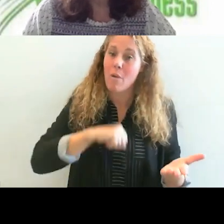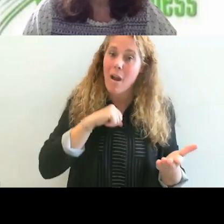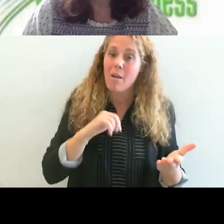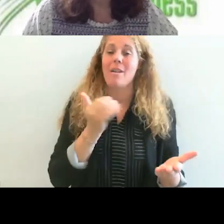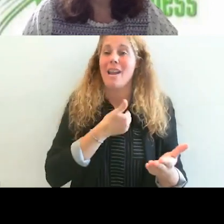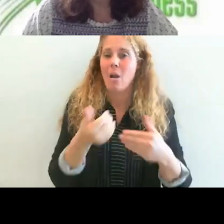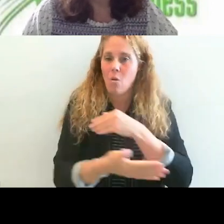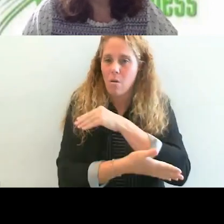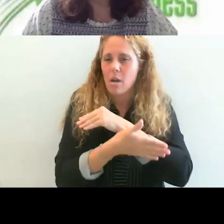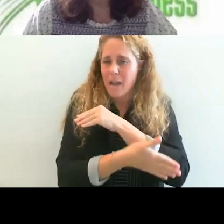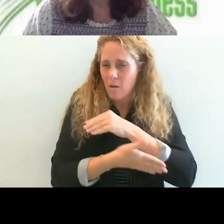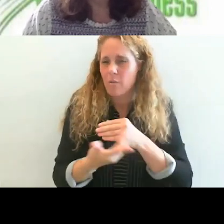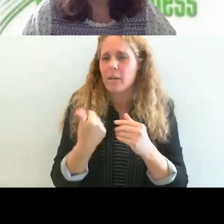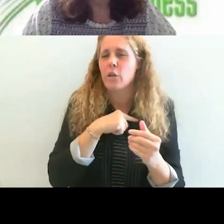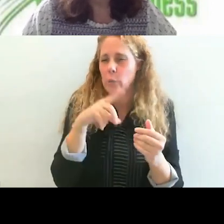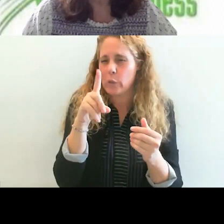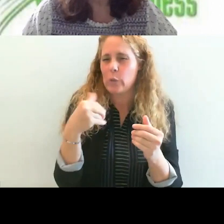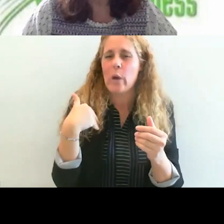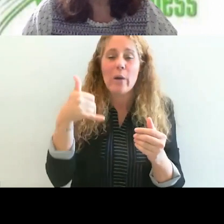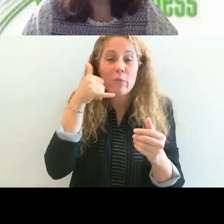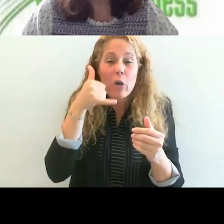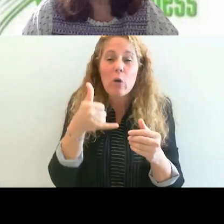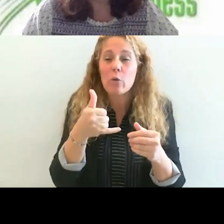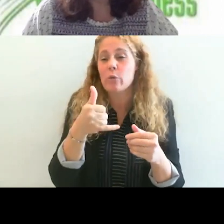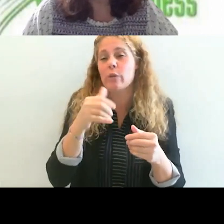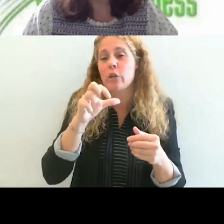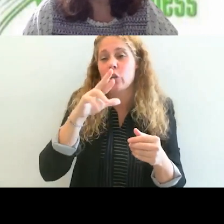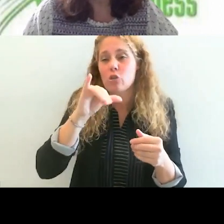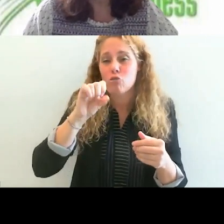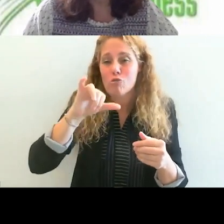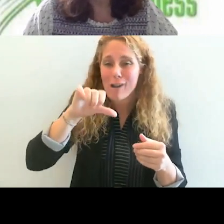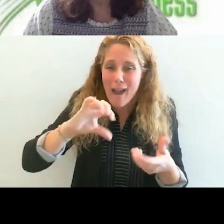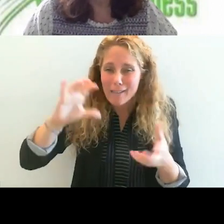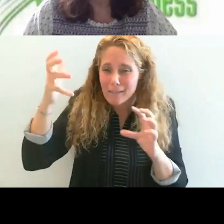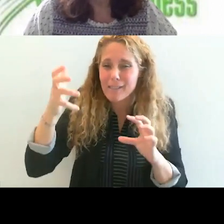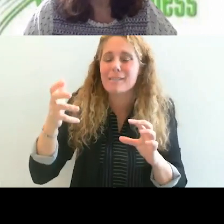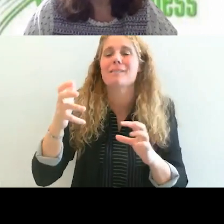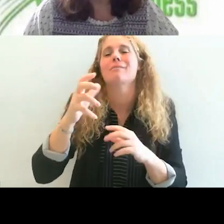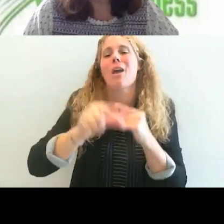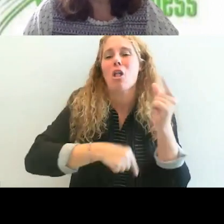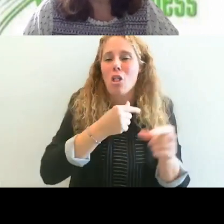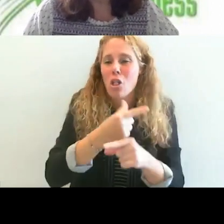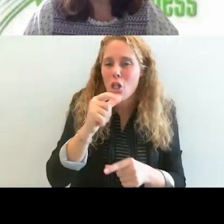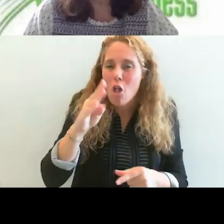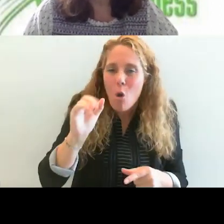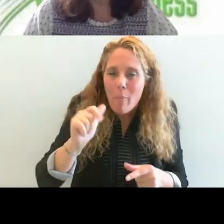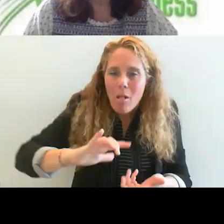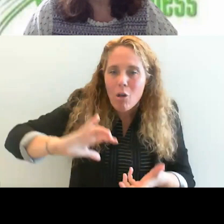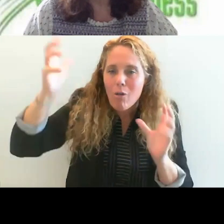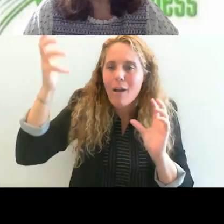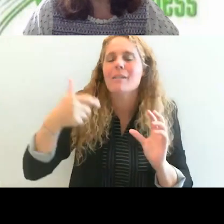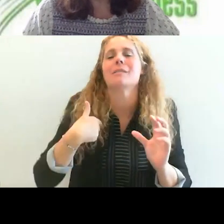WE HAVE TELEPHONE CRISIS, WE HAVE MOBILE CRISIS, WE HAVE MEDICAL-MOBILE,